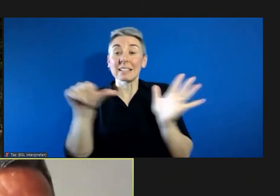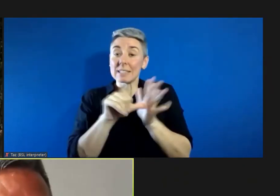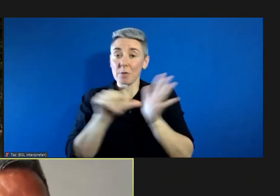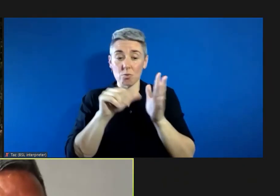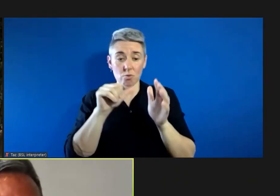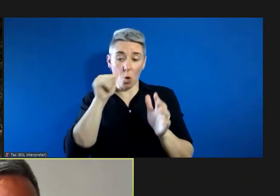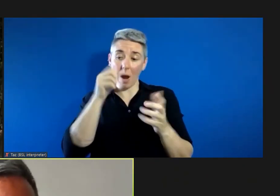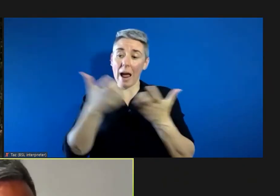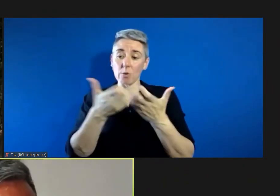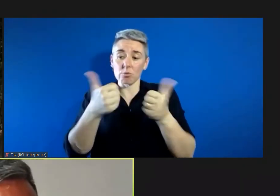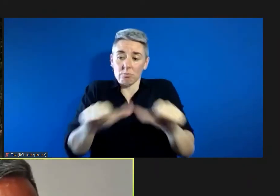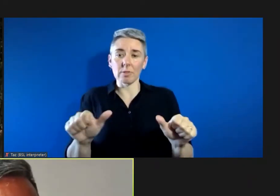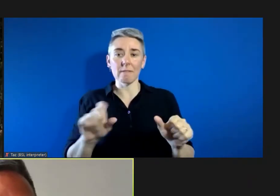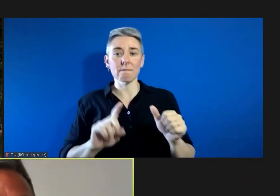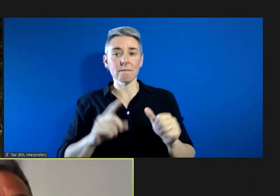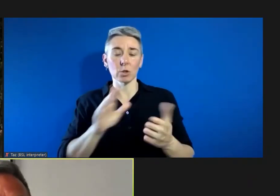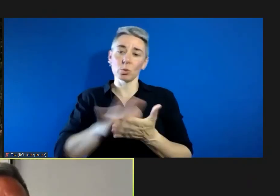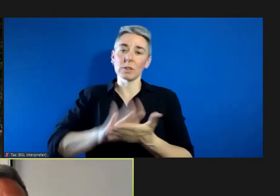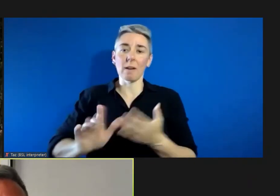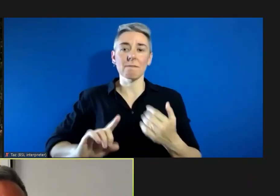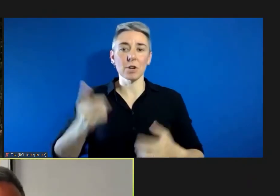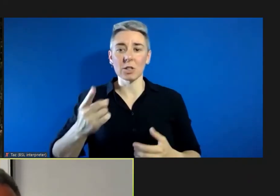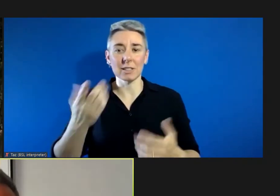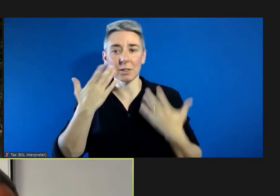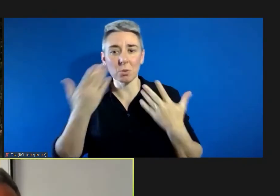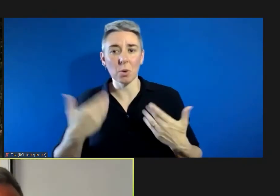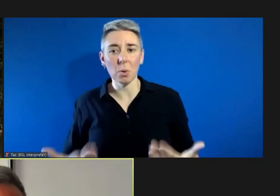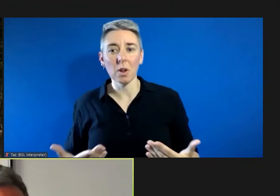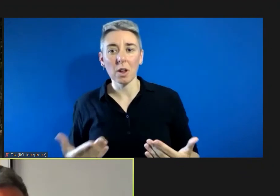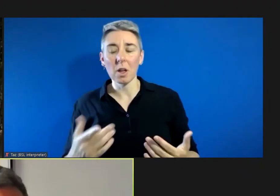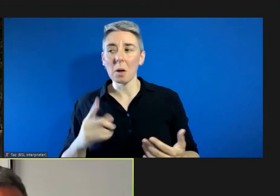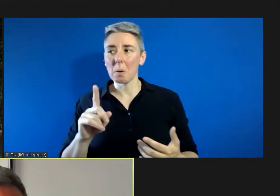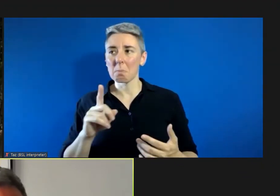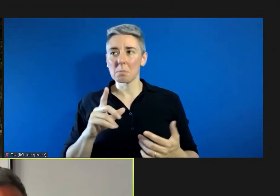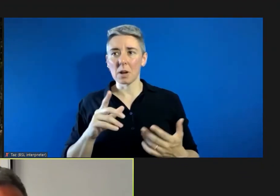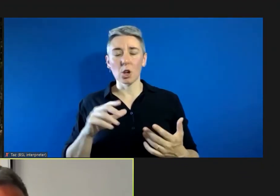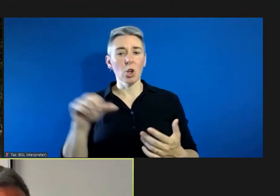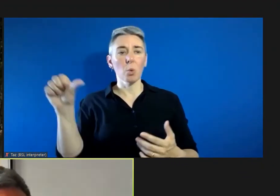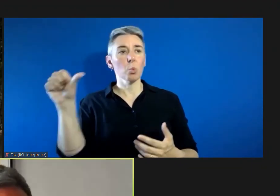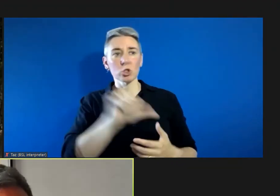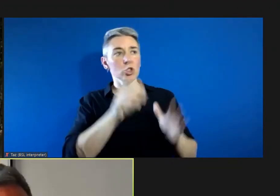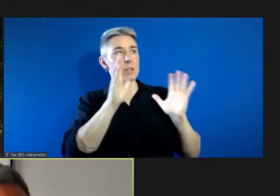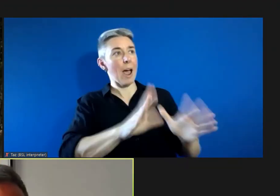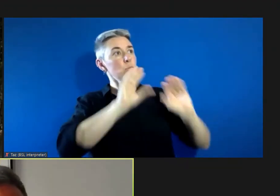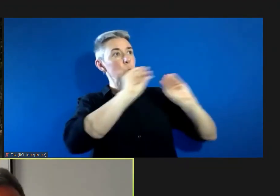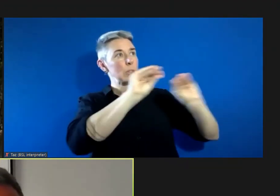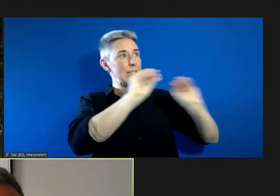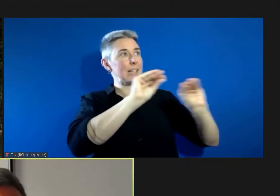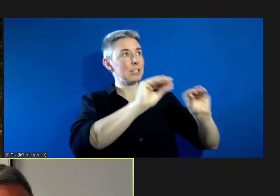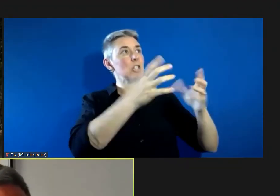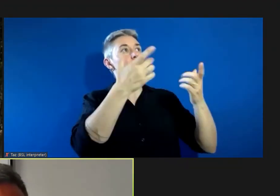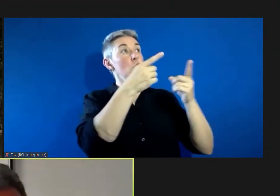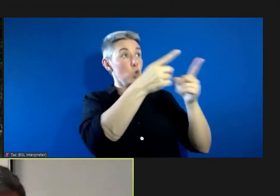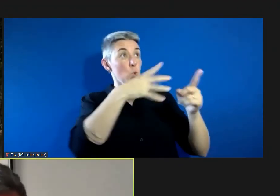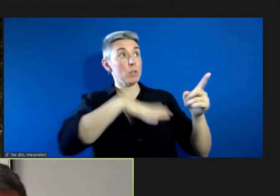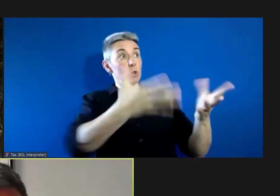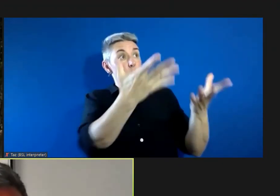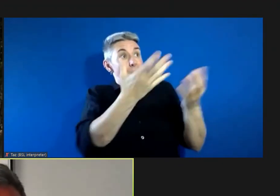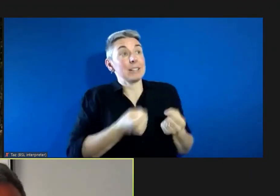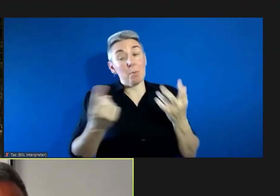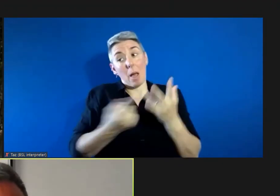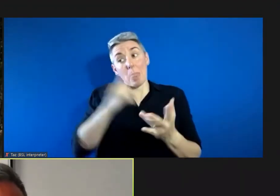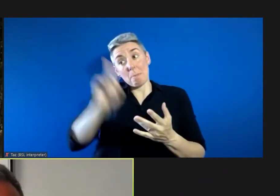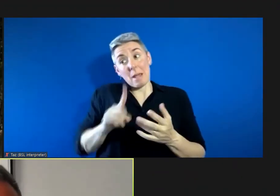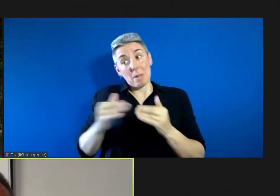But we shouldn't need to be teaching people how to accept others as equals, particularly